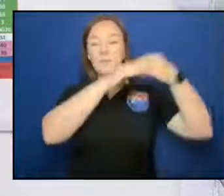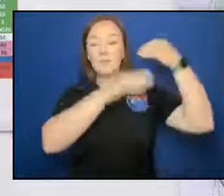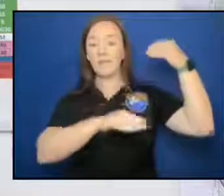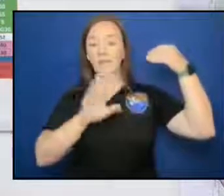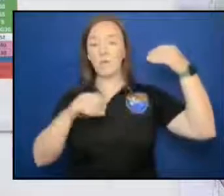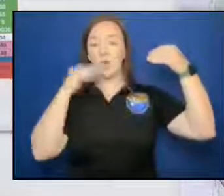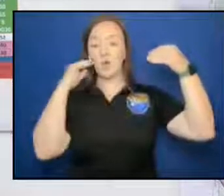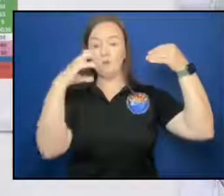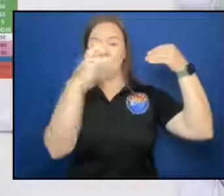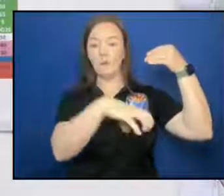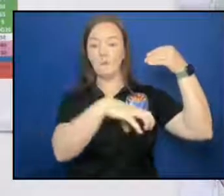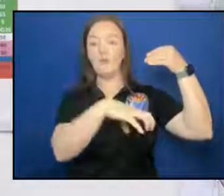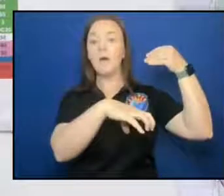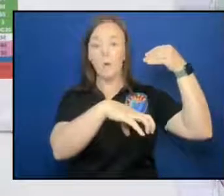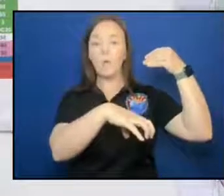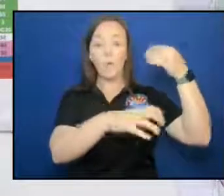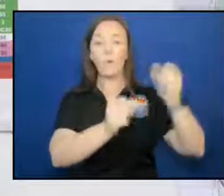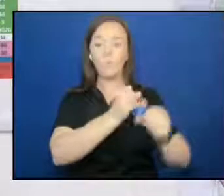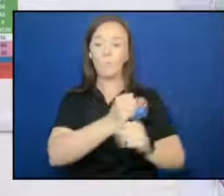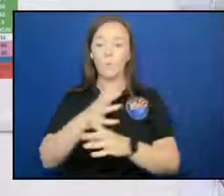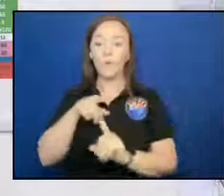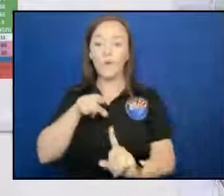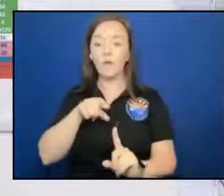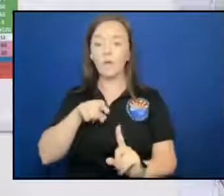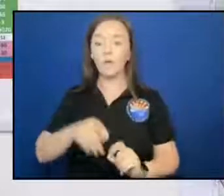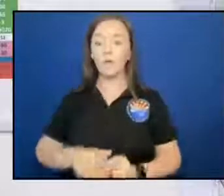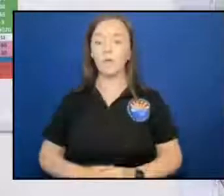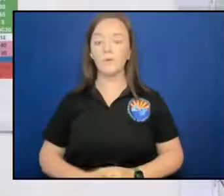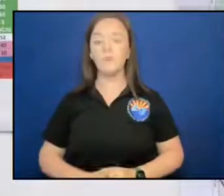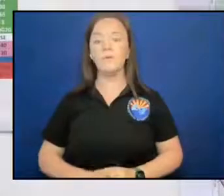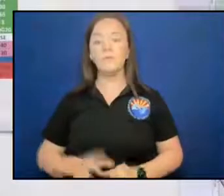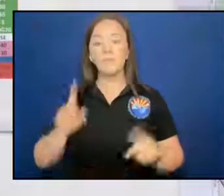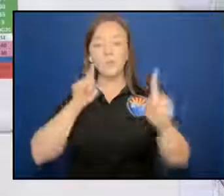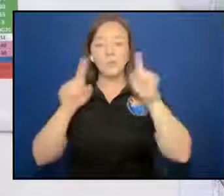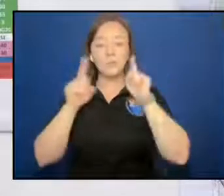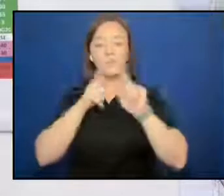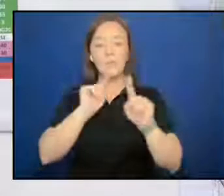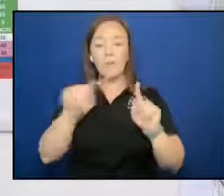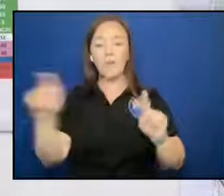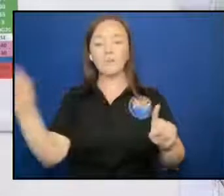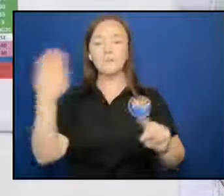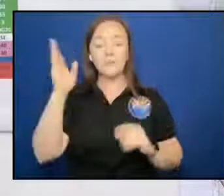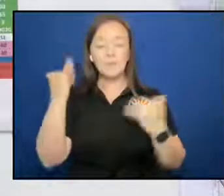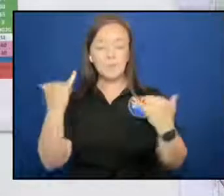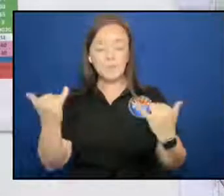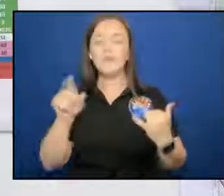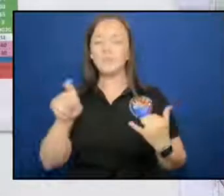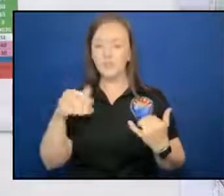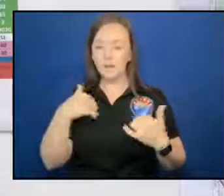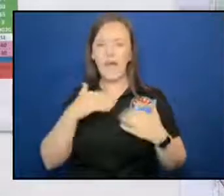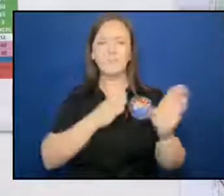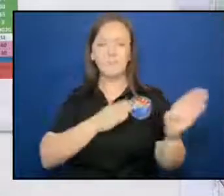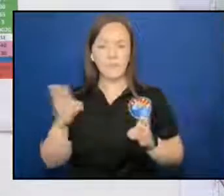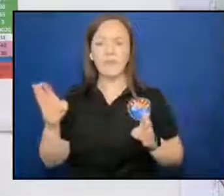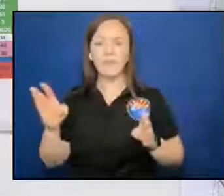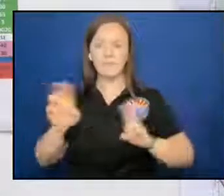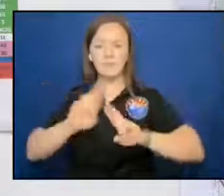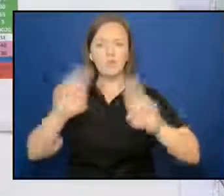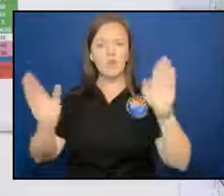* REAL-TIME CONDITIONS AND FOR MORE INFORMATION, PLEASE VISIT WWW.